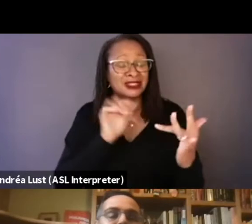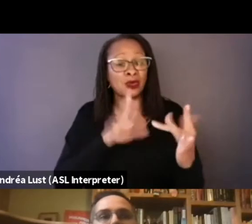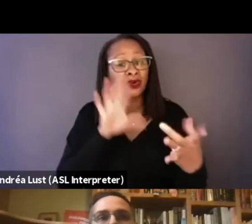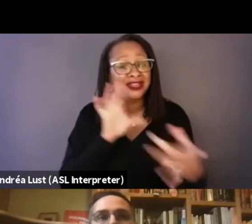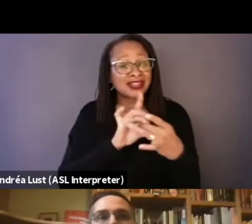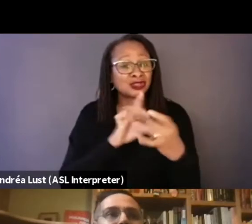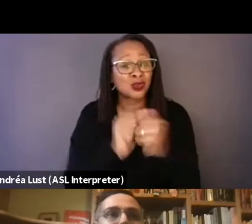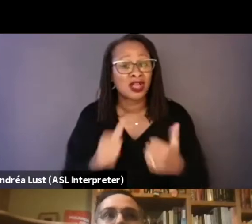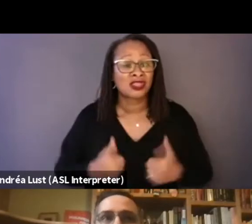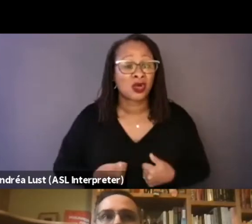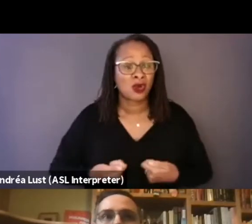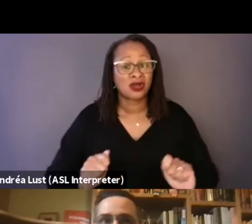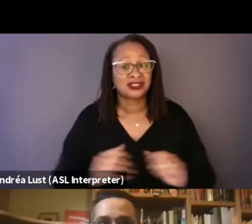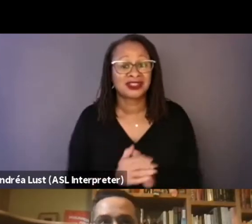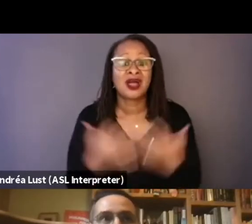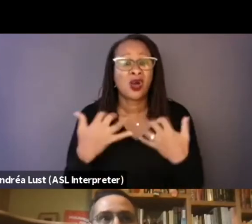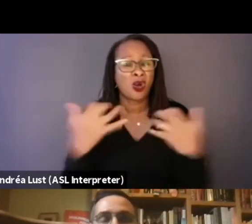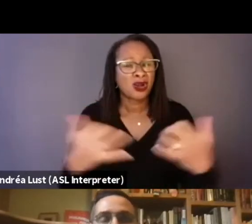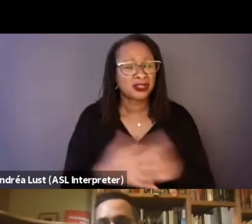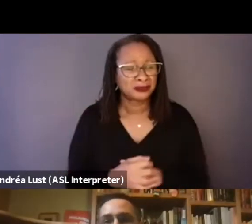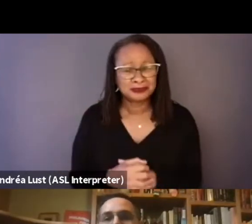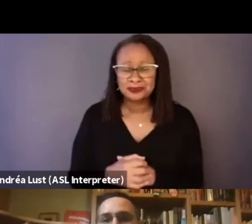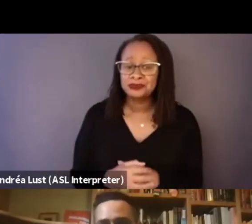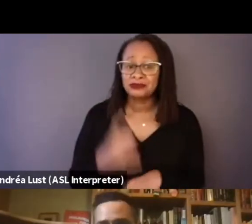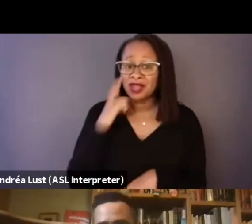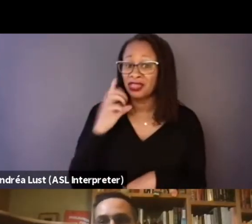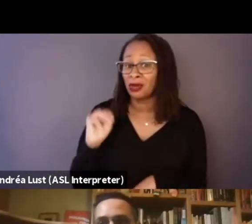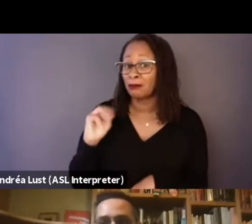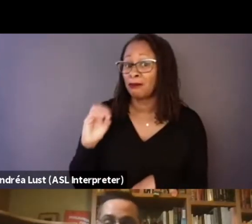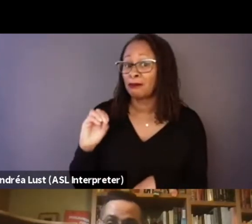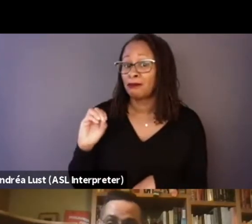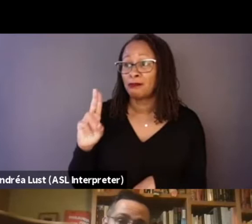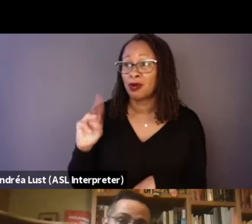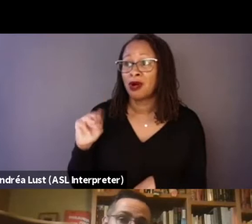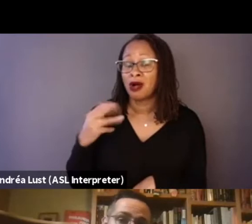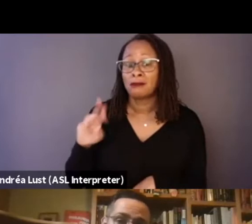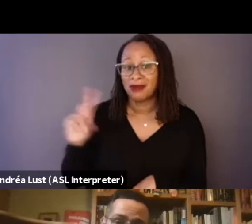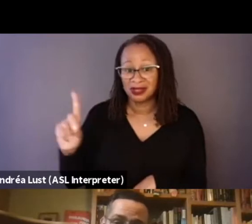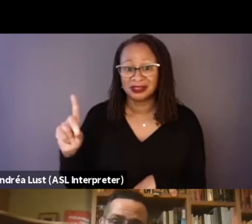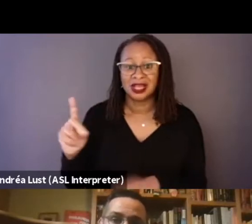And I thought that Mohamad's art- the way in which he takes the people out of it and just shows the shattered buildings,